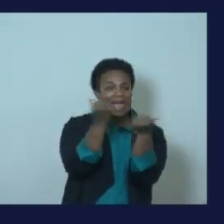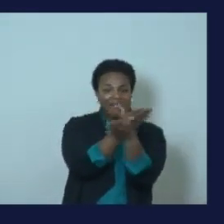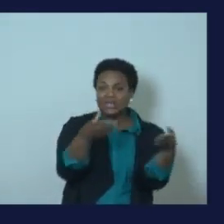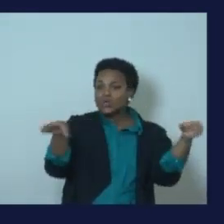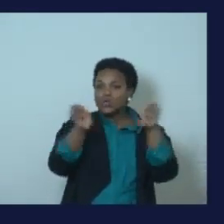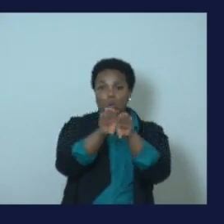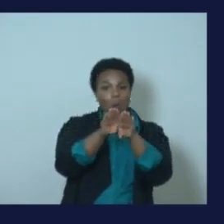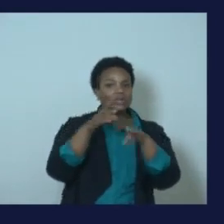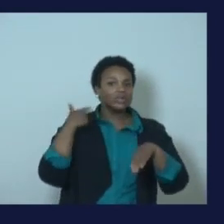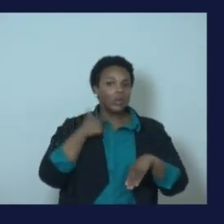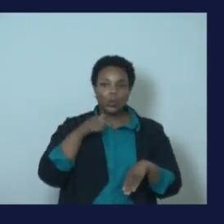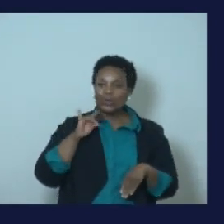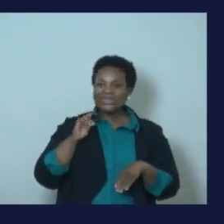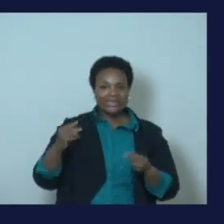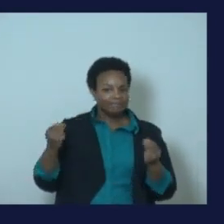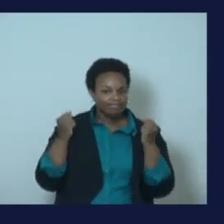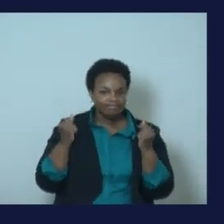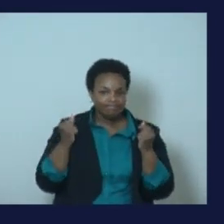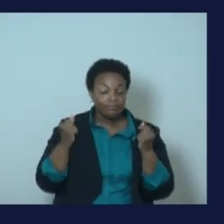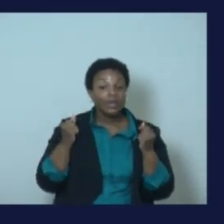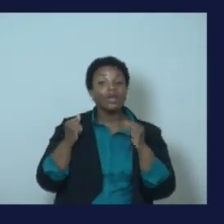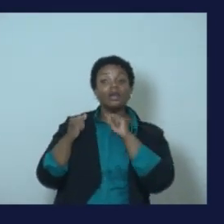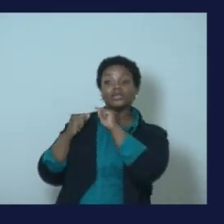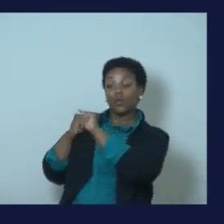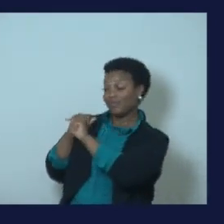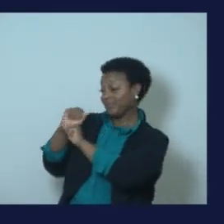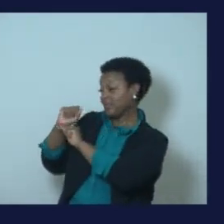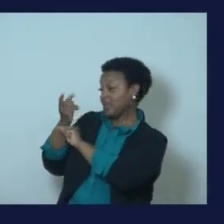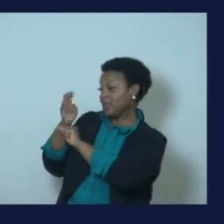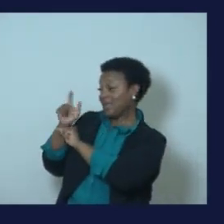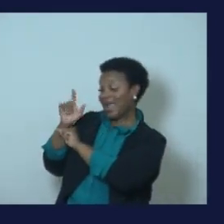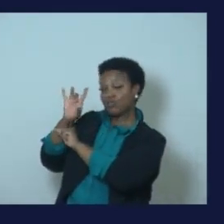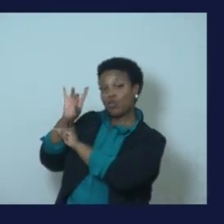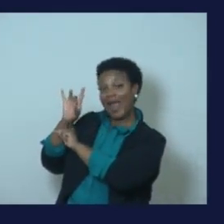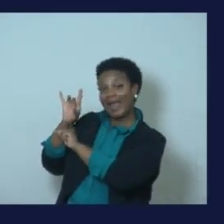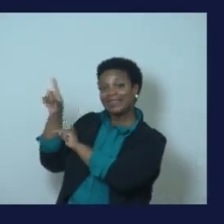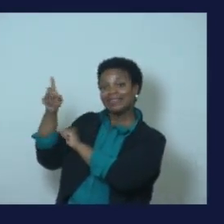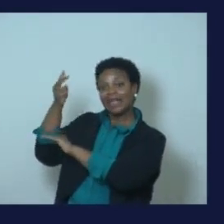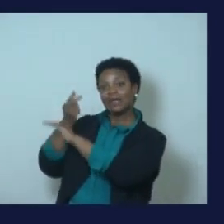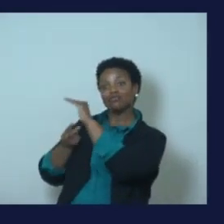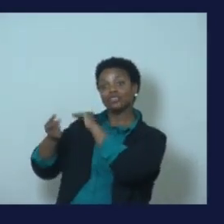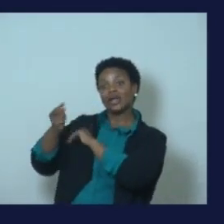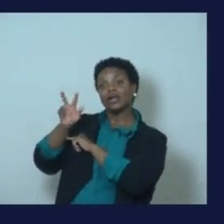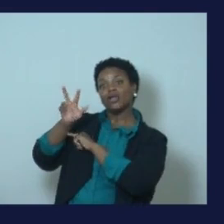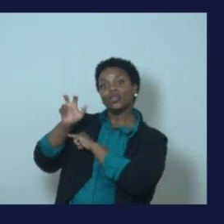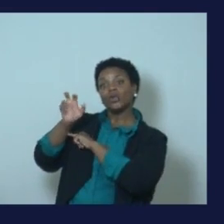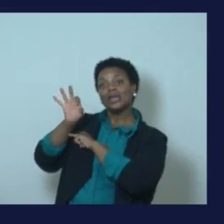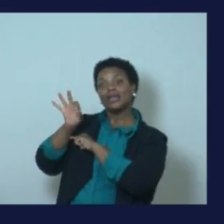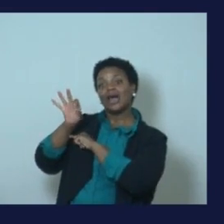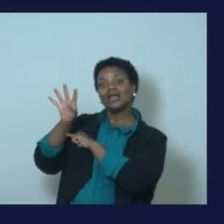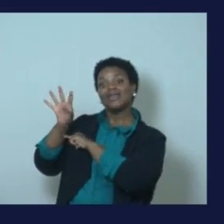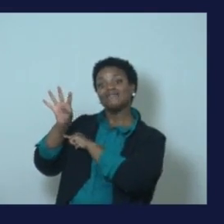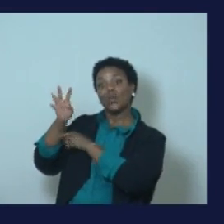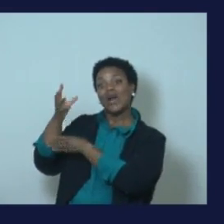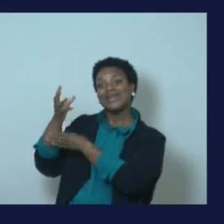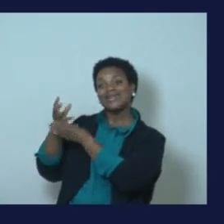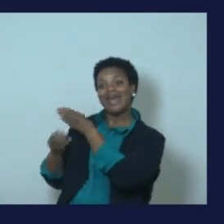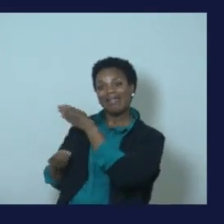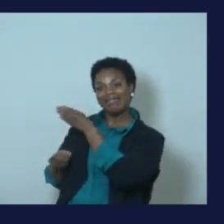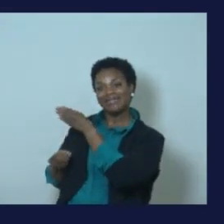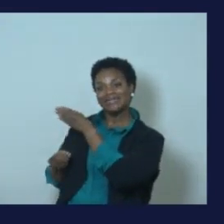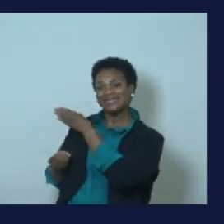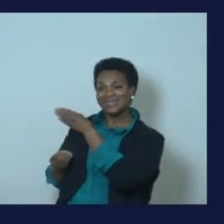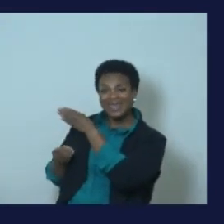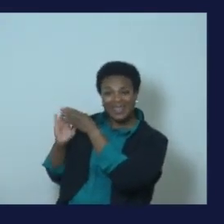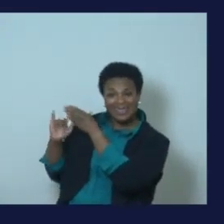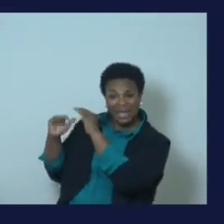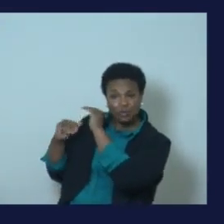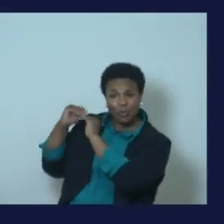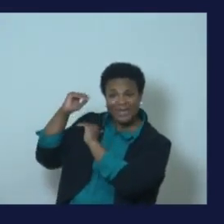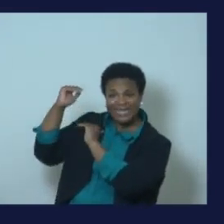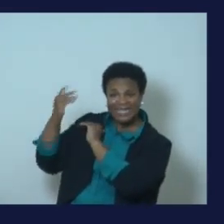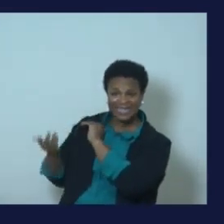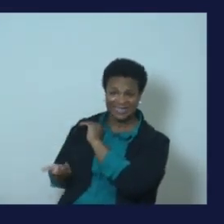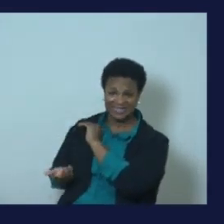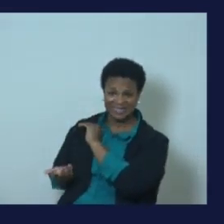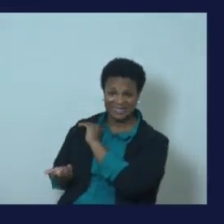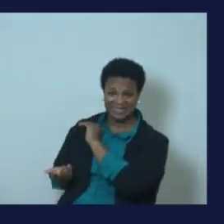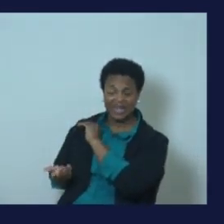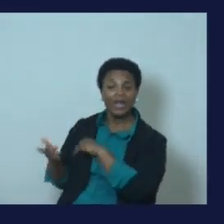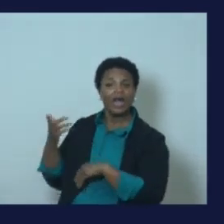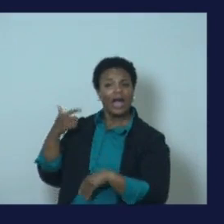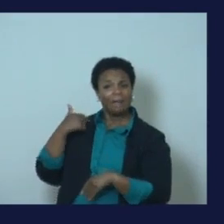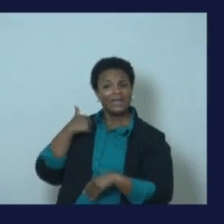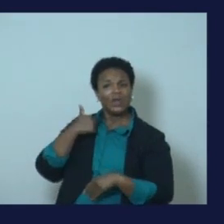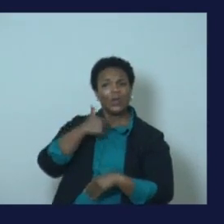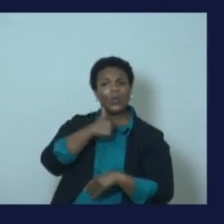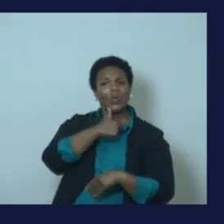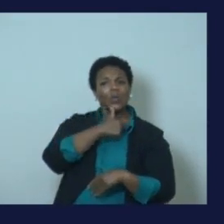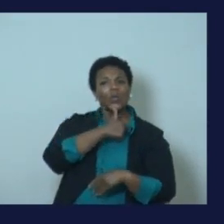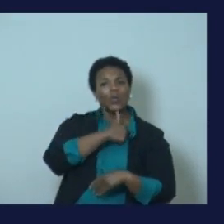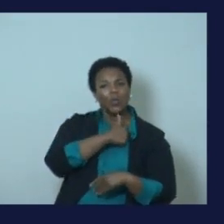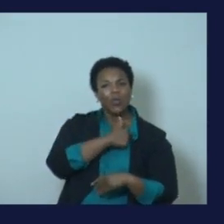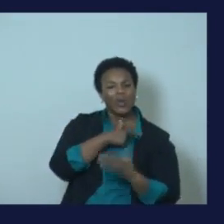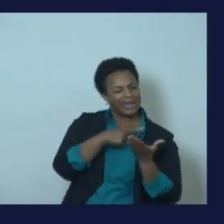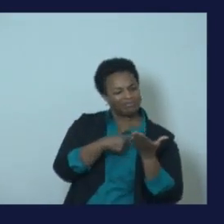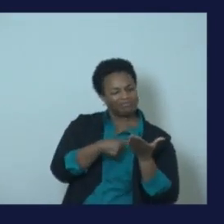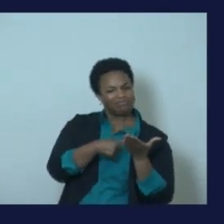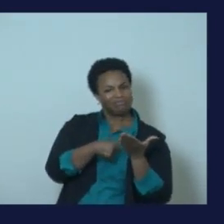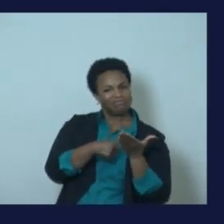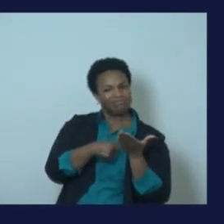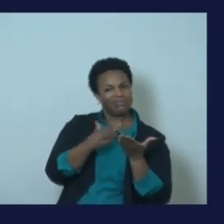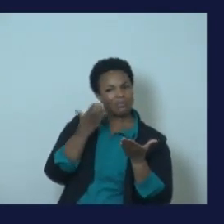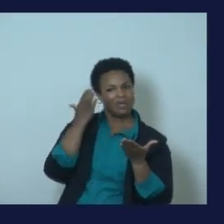THE ECONOMY TO CLOSE SCHOOLS AND TO BE REALLY CLEAR ABOUT COVID SAFE PRACTICES NOW ON APRIL 8 THE UNIVERSITY OF WASHINGTON PROJECTED 394 DEATHS ONE DEAF TOO MANY AND WE TALKED ABOUT